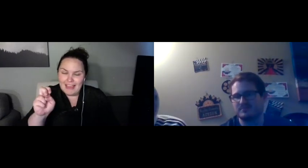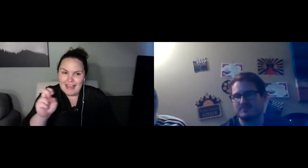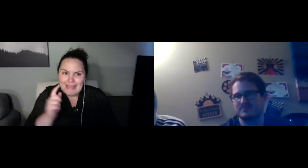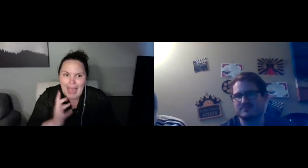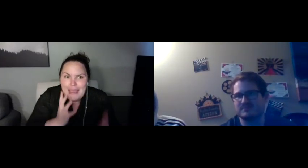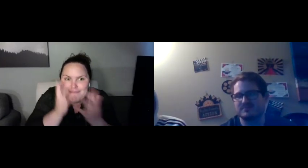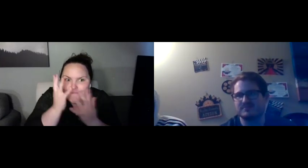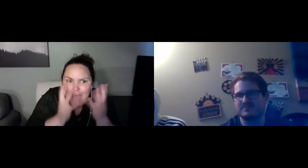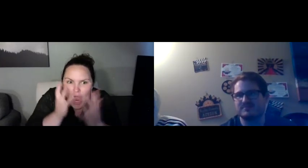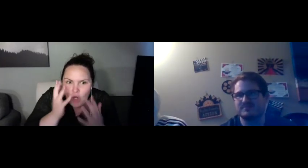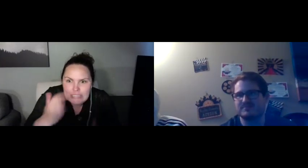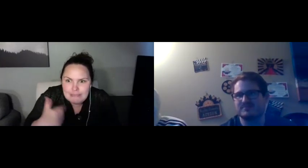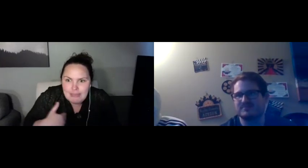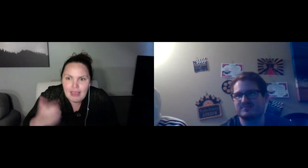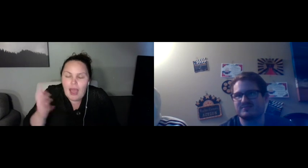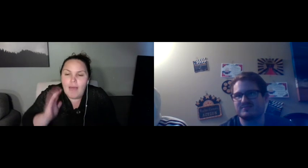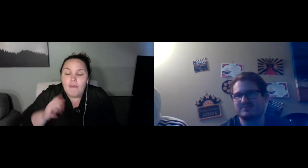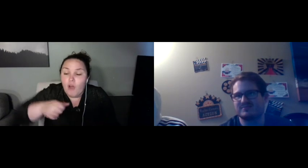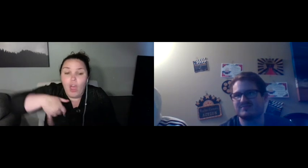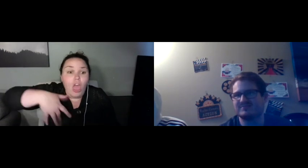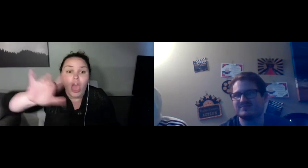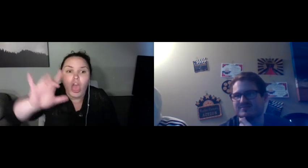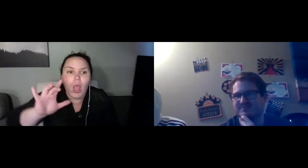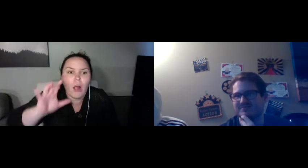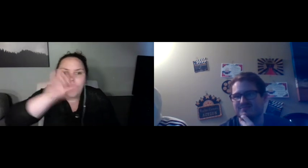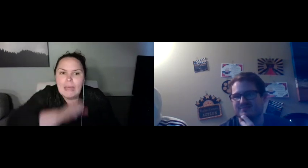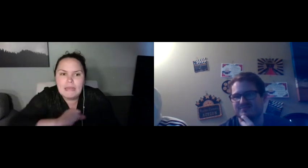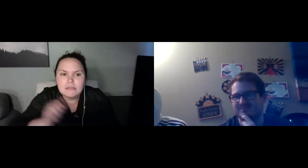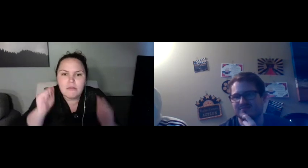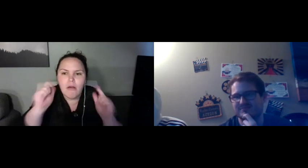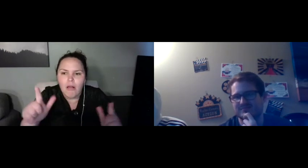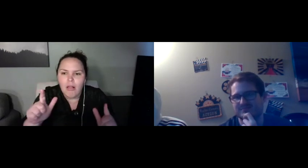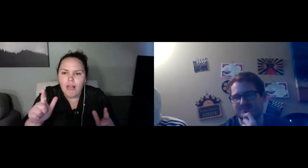who have made fools of ourselves on the bowling alley. Austin, talk to us.